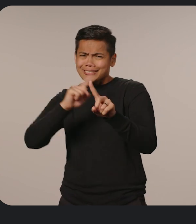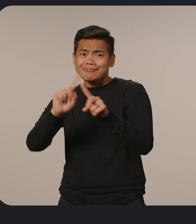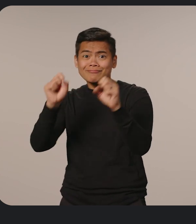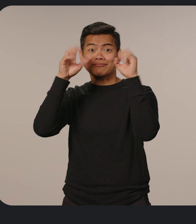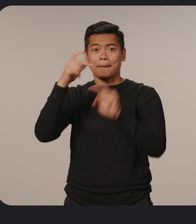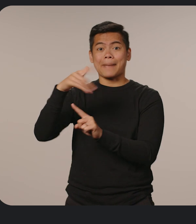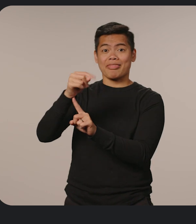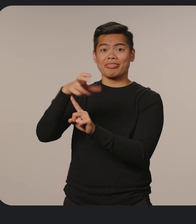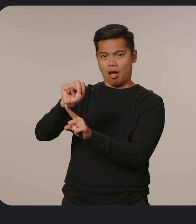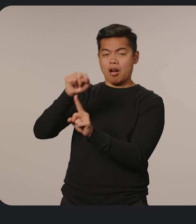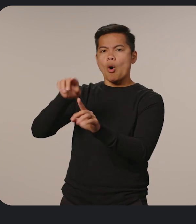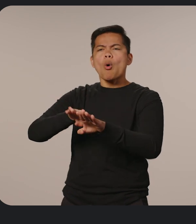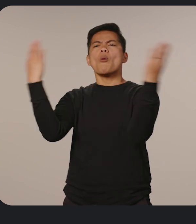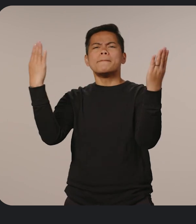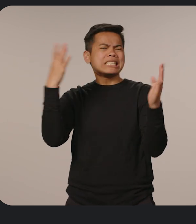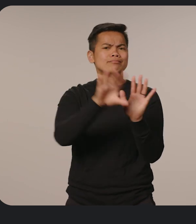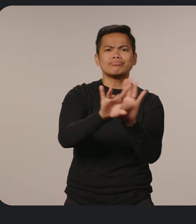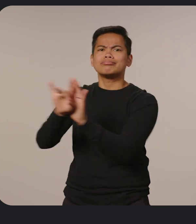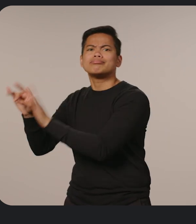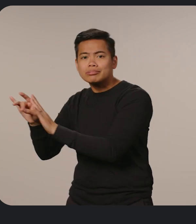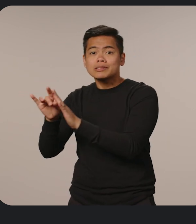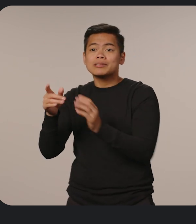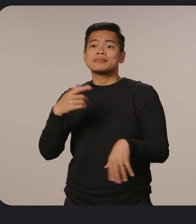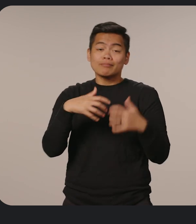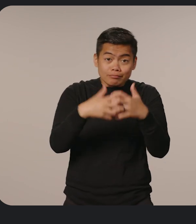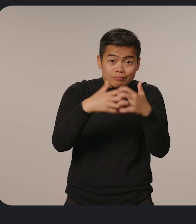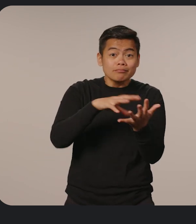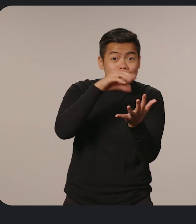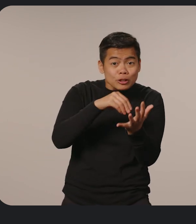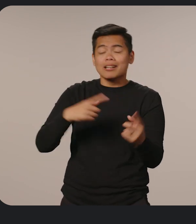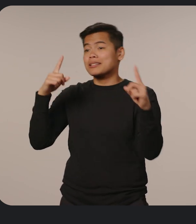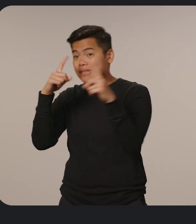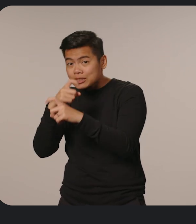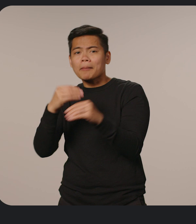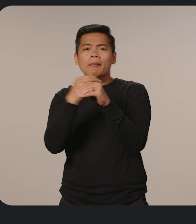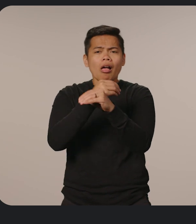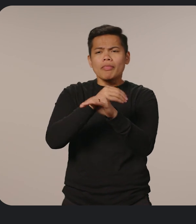and no precise solutions for tasks like machine learning and complex math